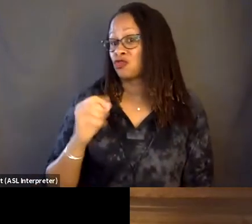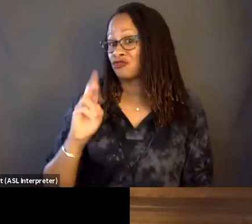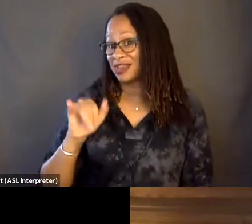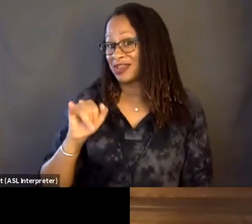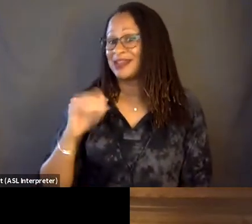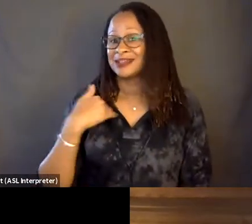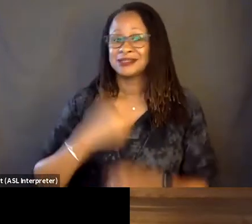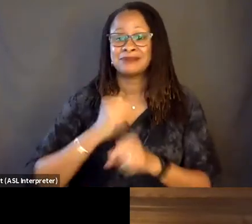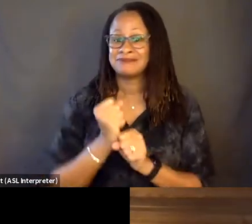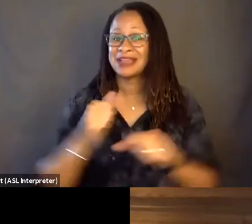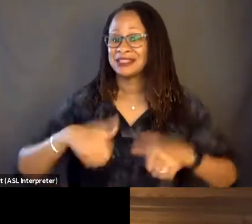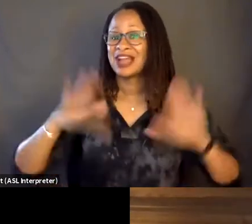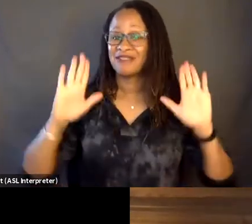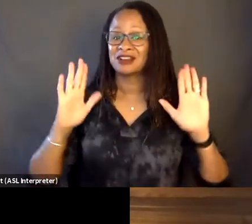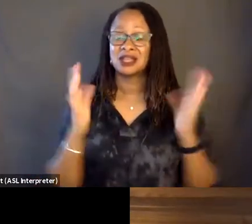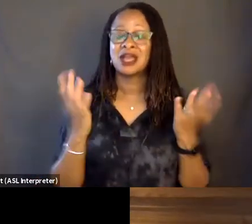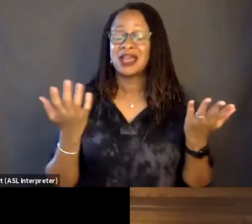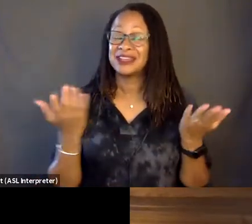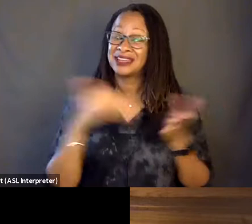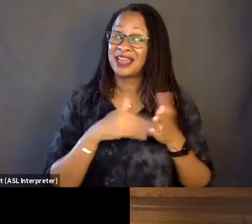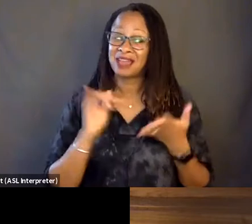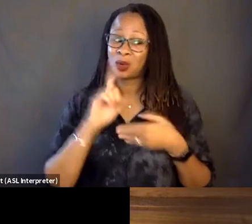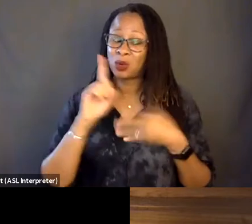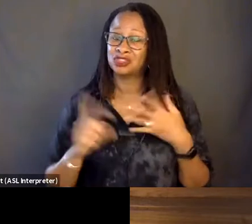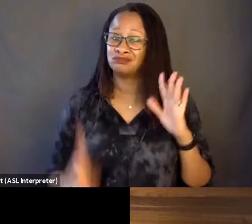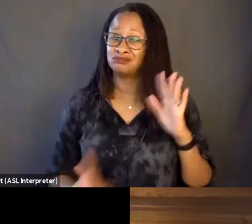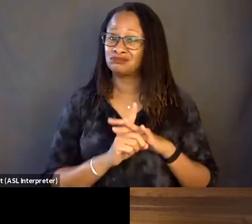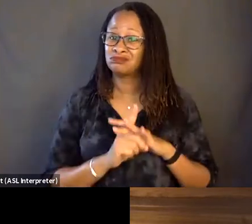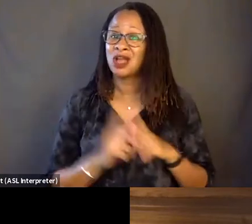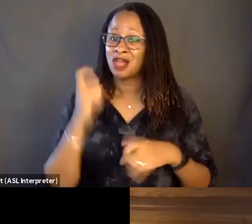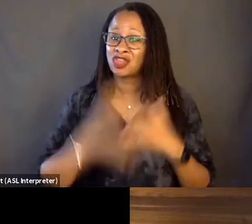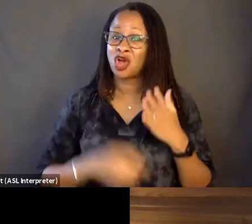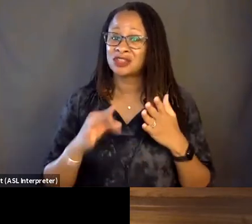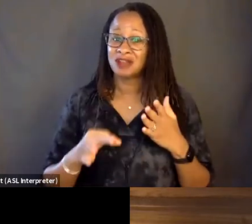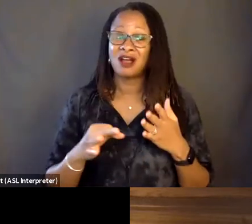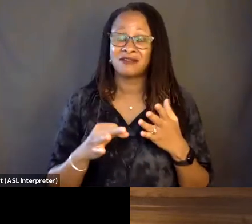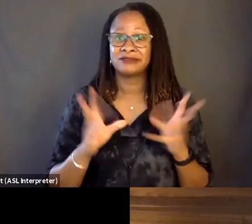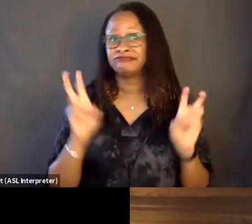and brings into question of the cost of blowing the whistle